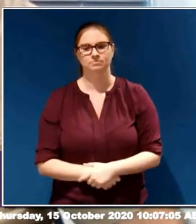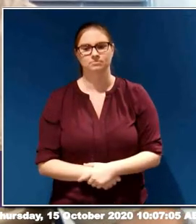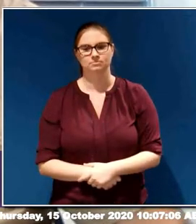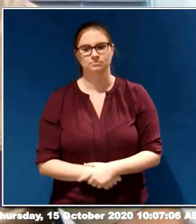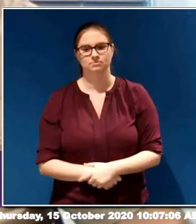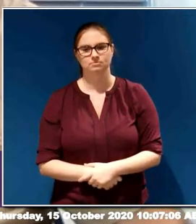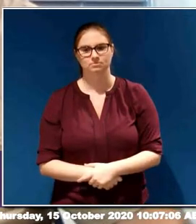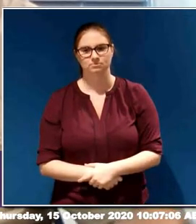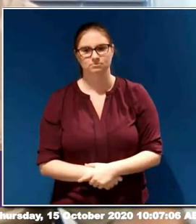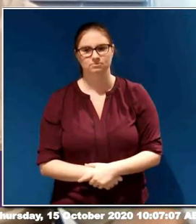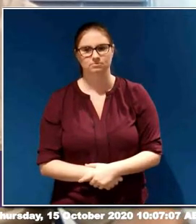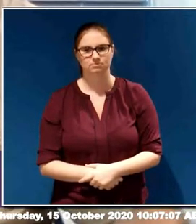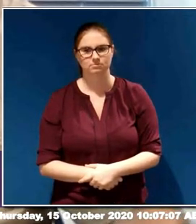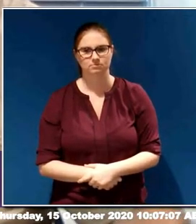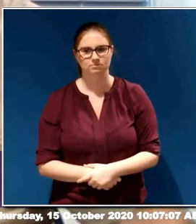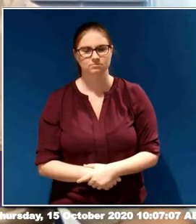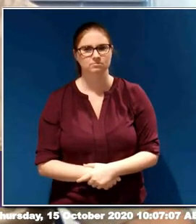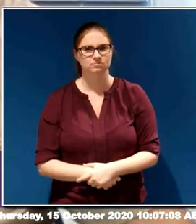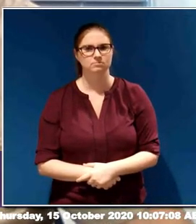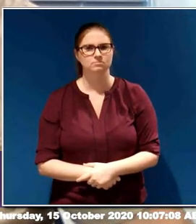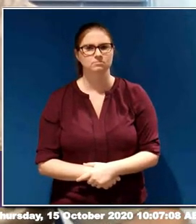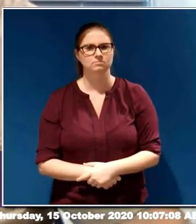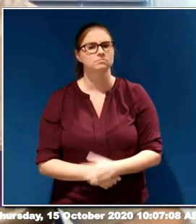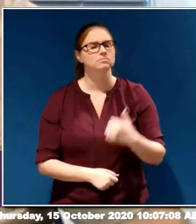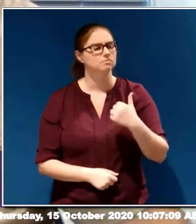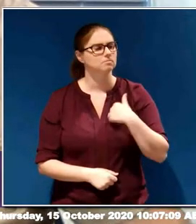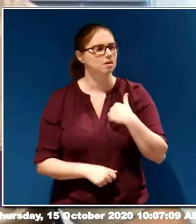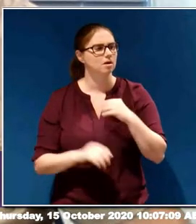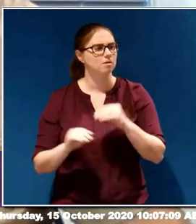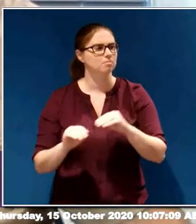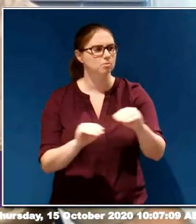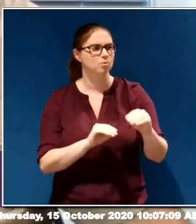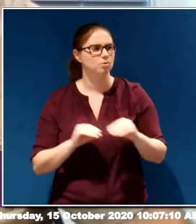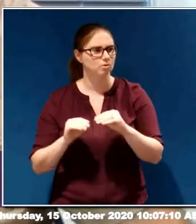I moved around a lot, no fault of my own, just the parents.